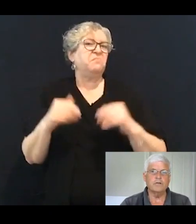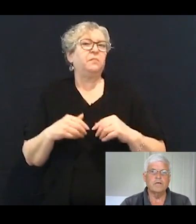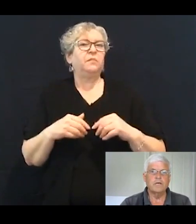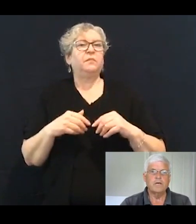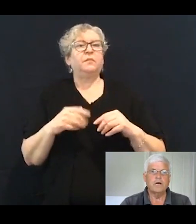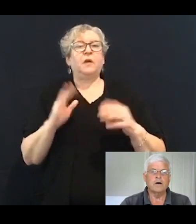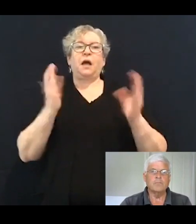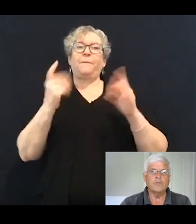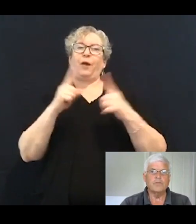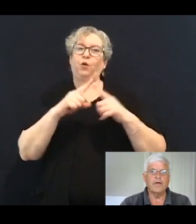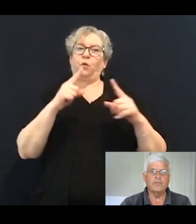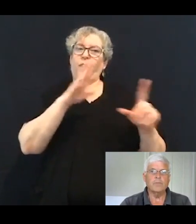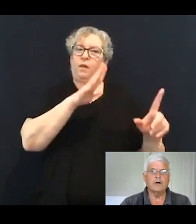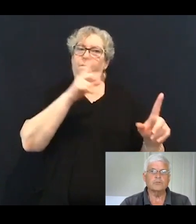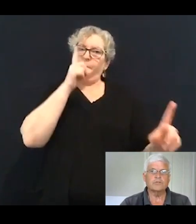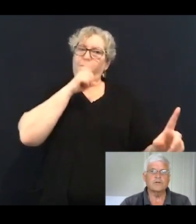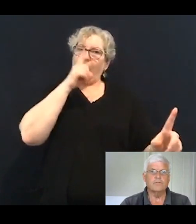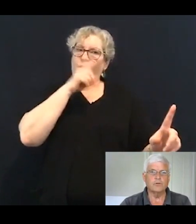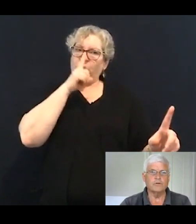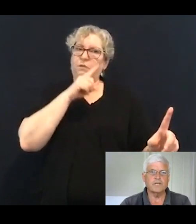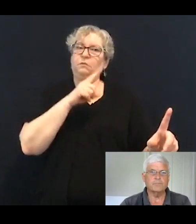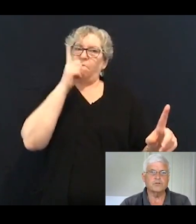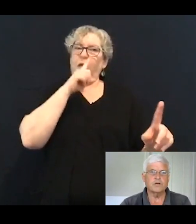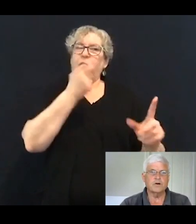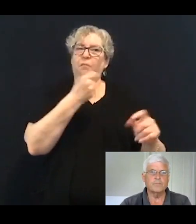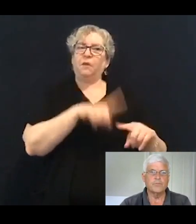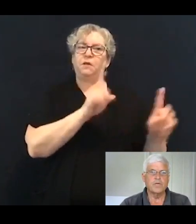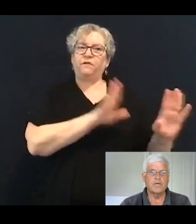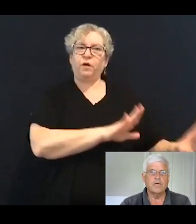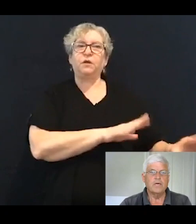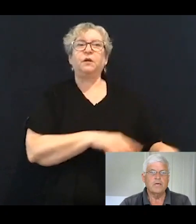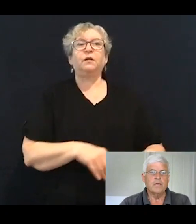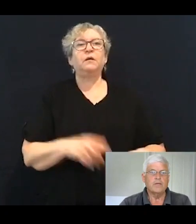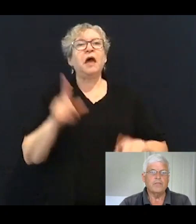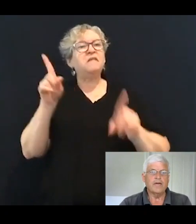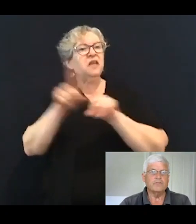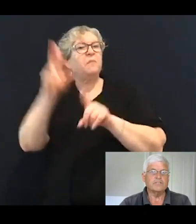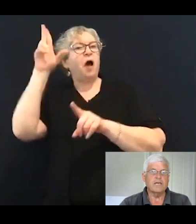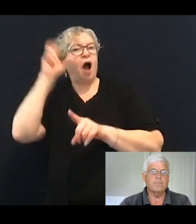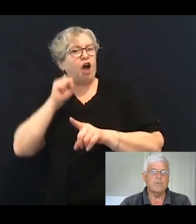than the mouse photoreceptors are. They have the same Usher genes.